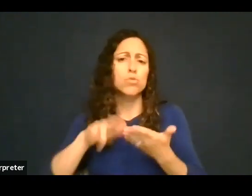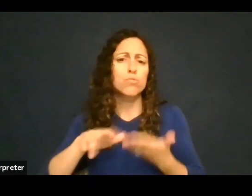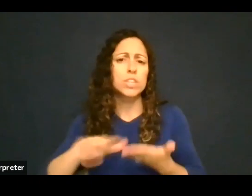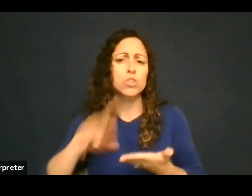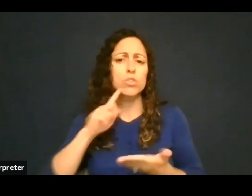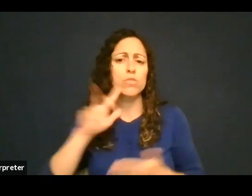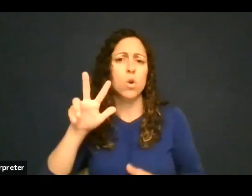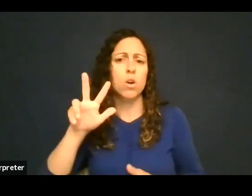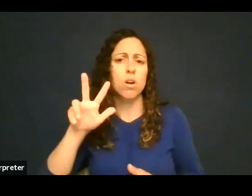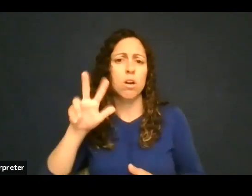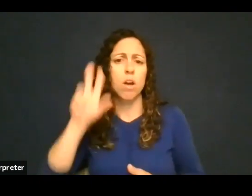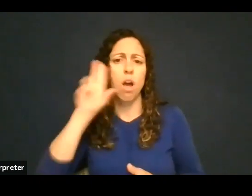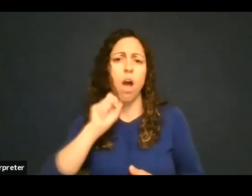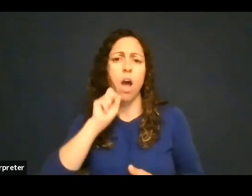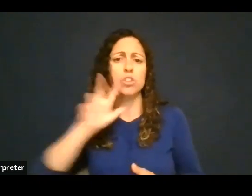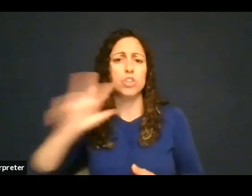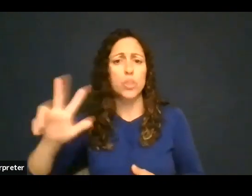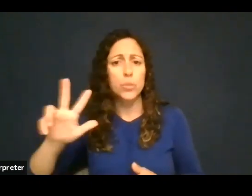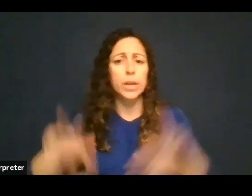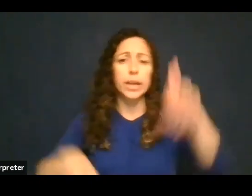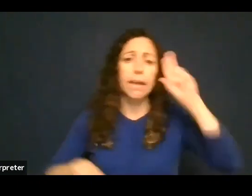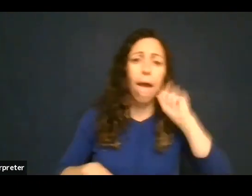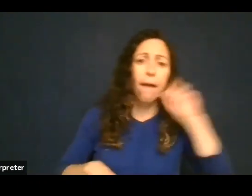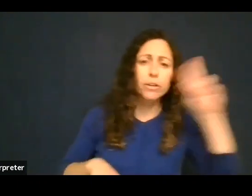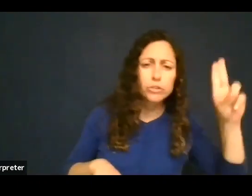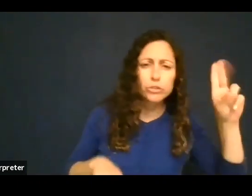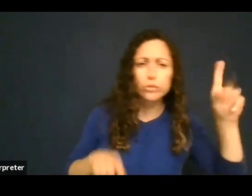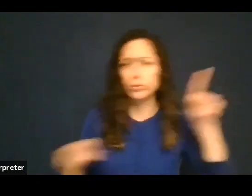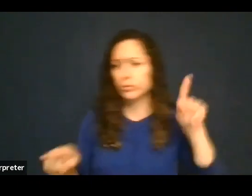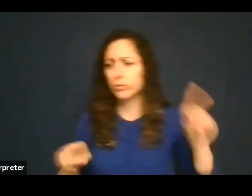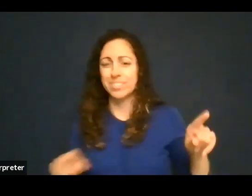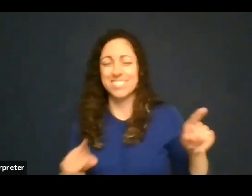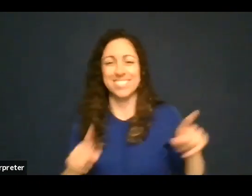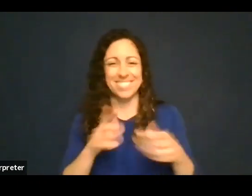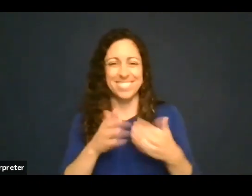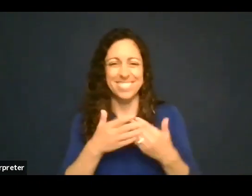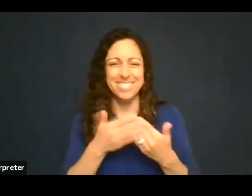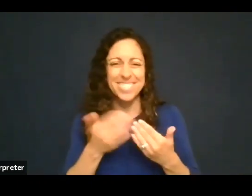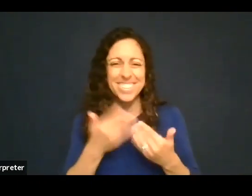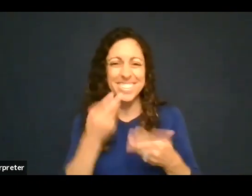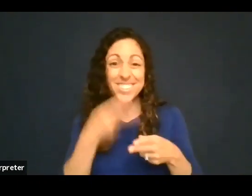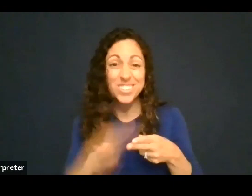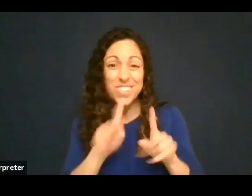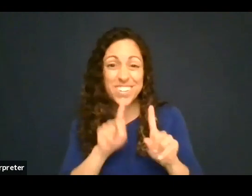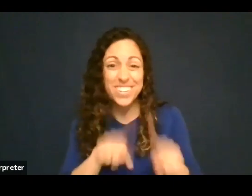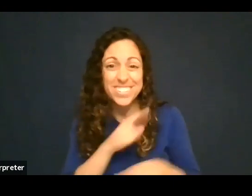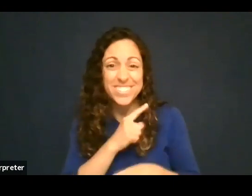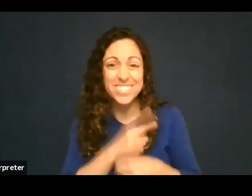So nice, easy, short answer, right? So Marly, I'm going to start off.